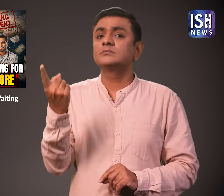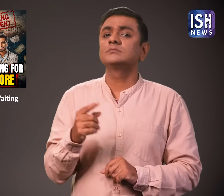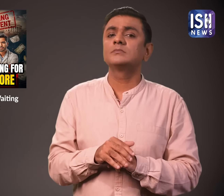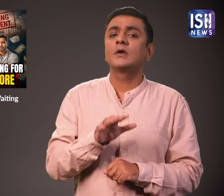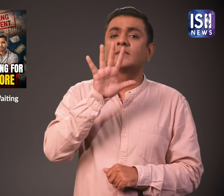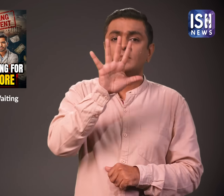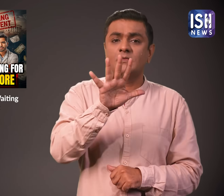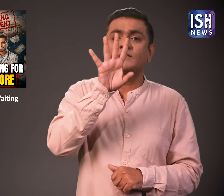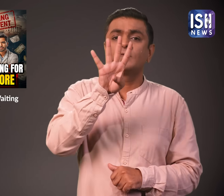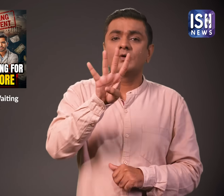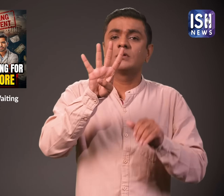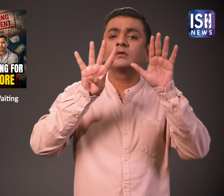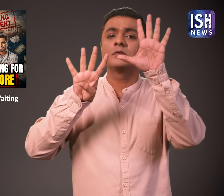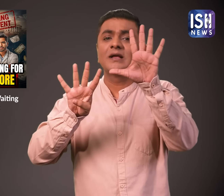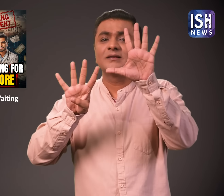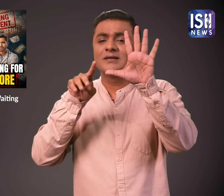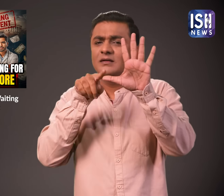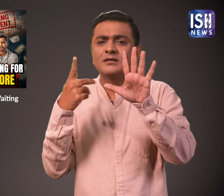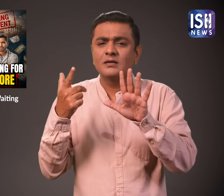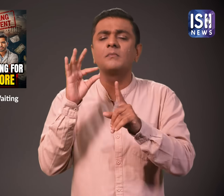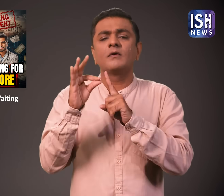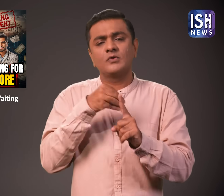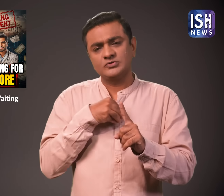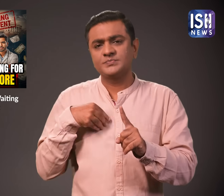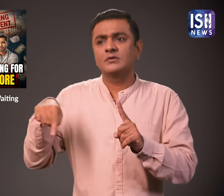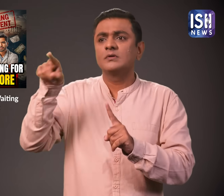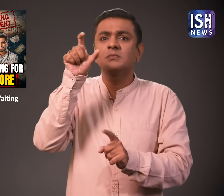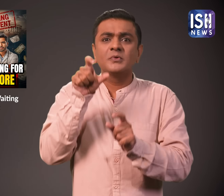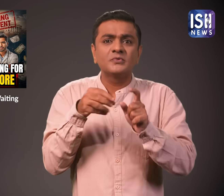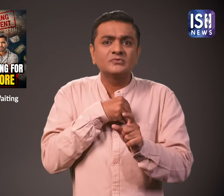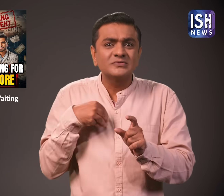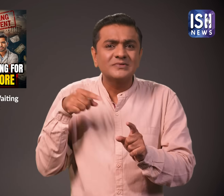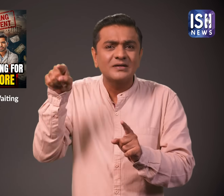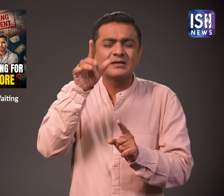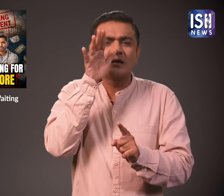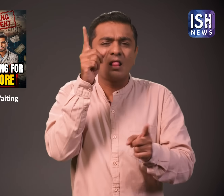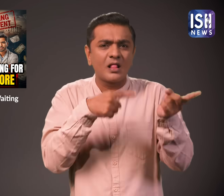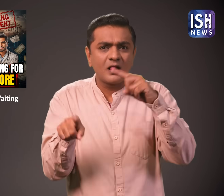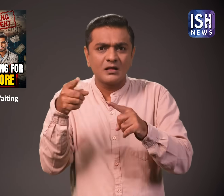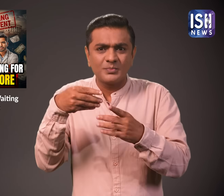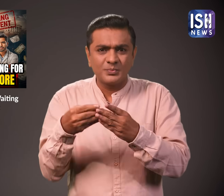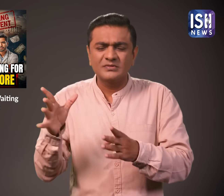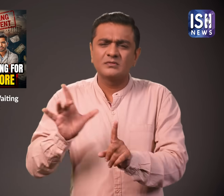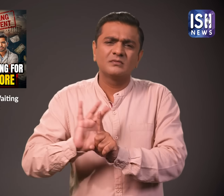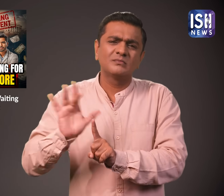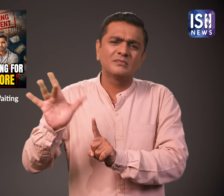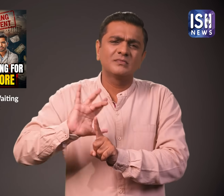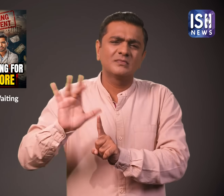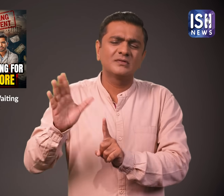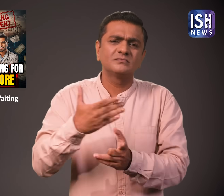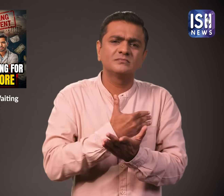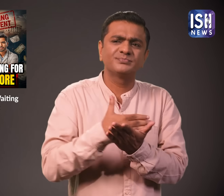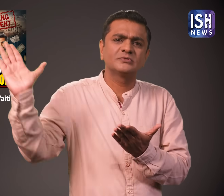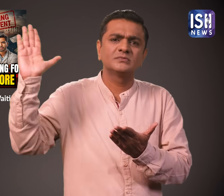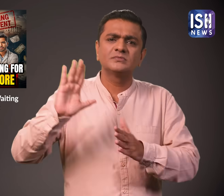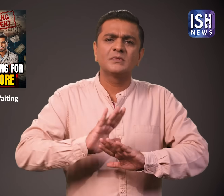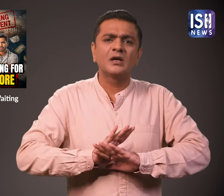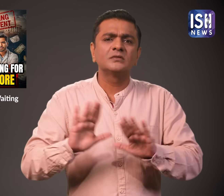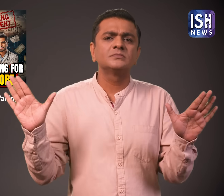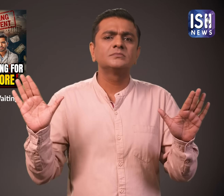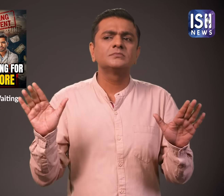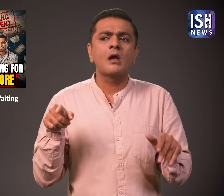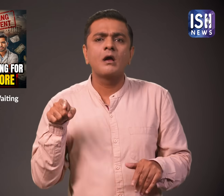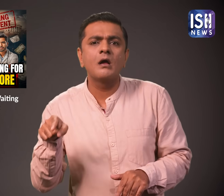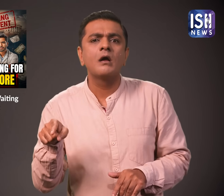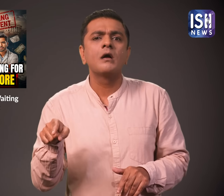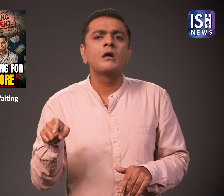In another case, 549 private hospitals violated rules and were suspended.